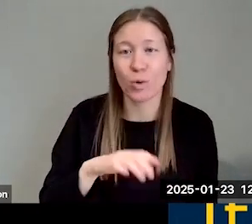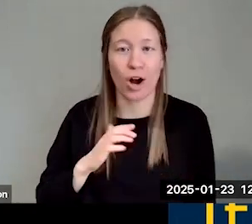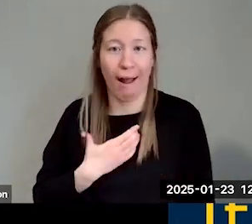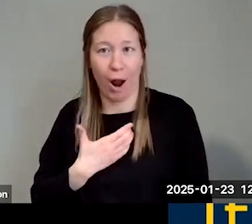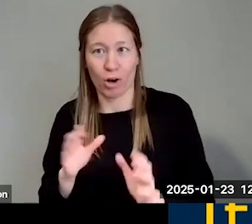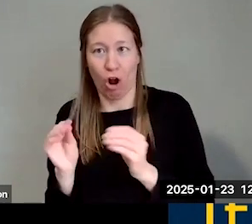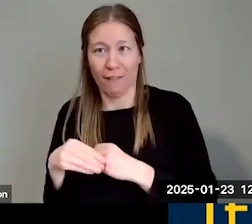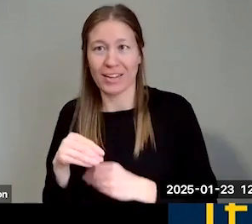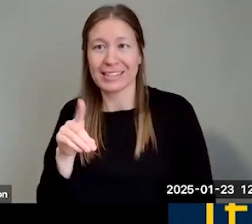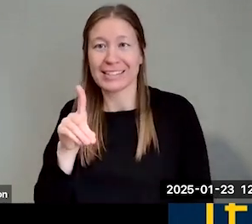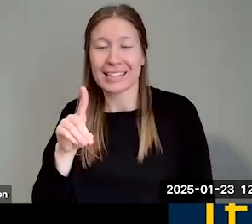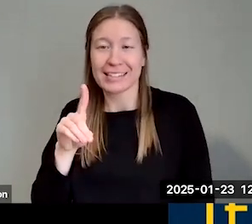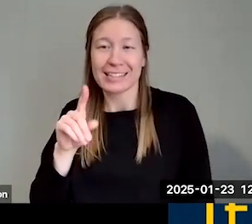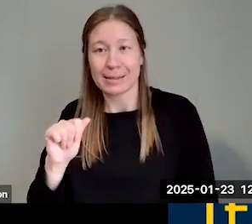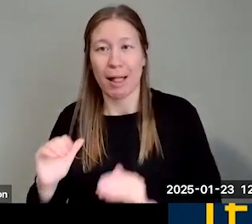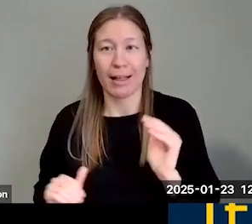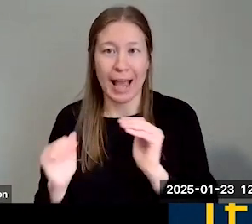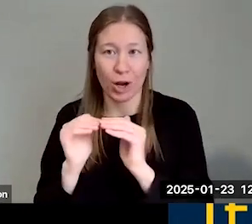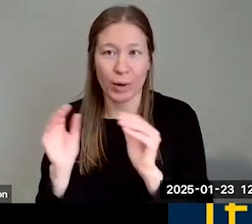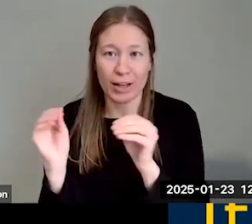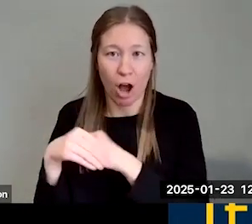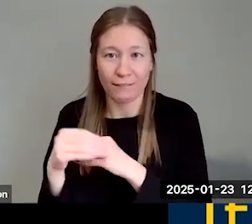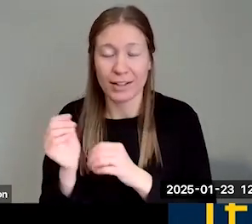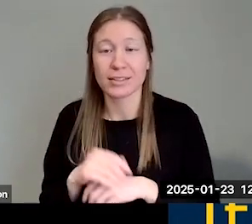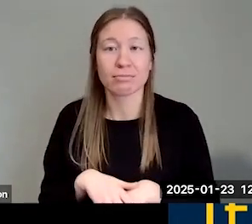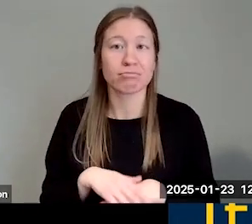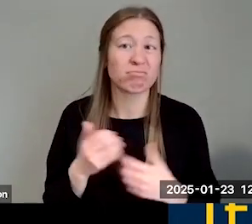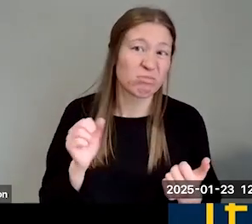Disability Equity Office, or human resources.